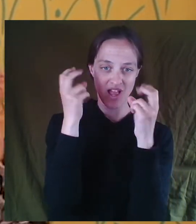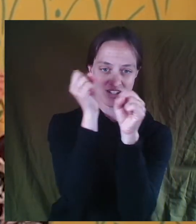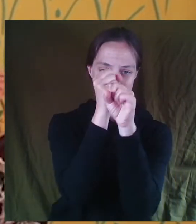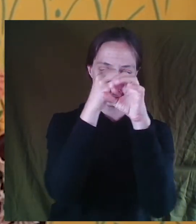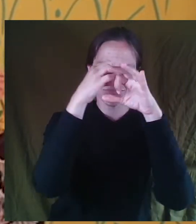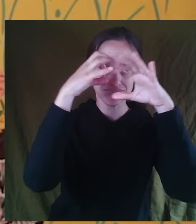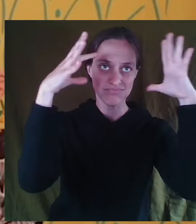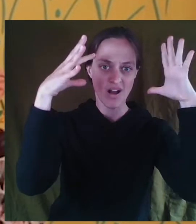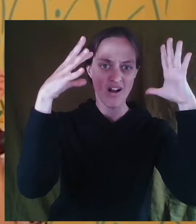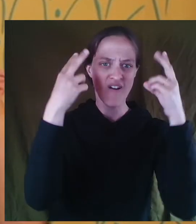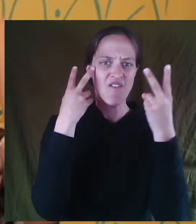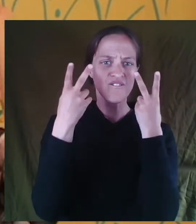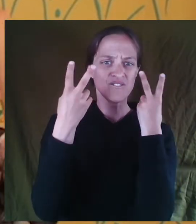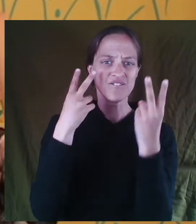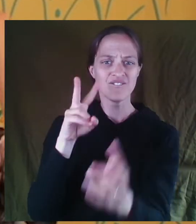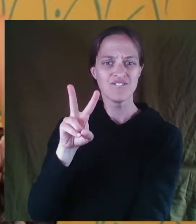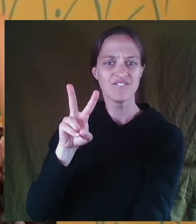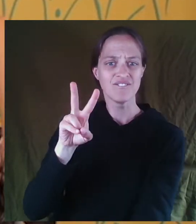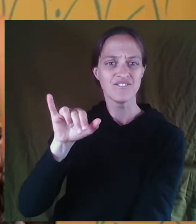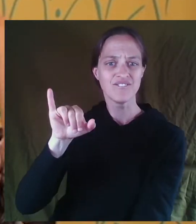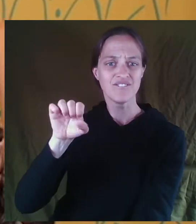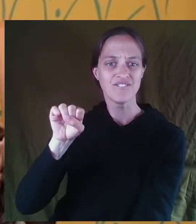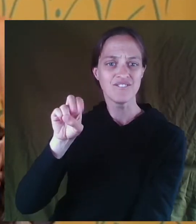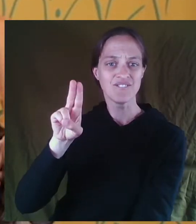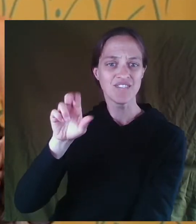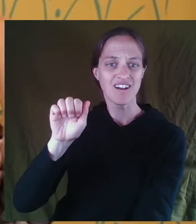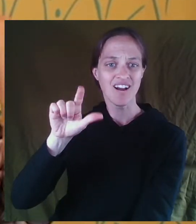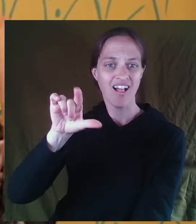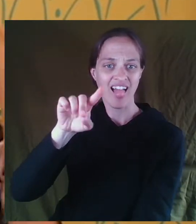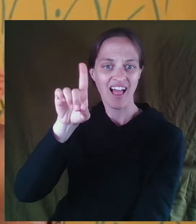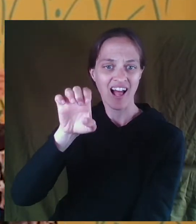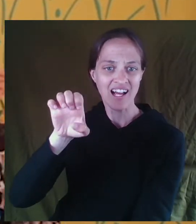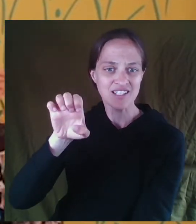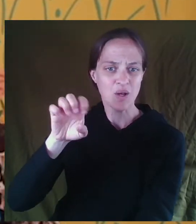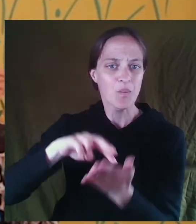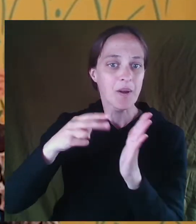If you remember visualizing, that means making a mental image. For the first part,